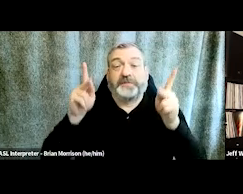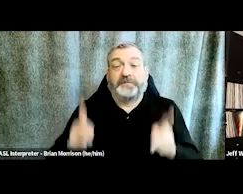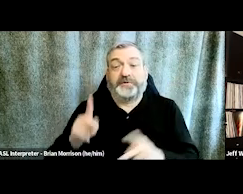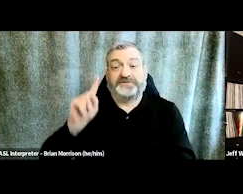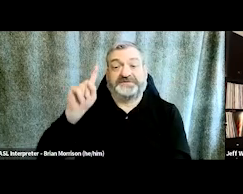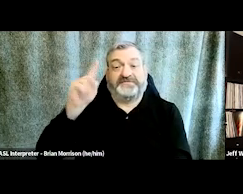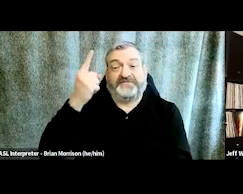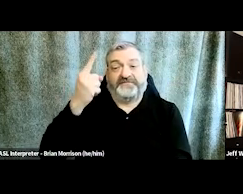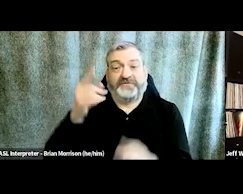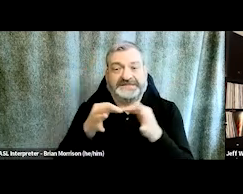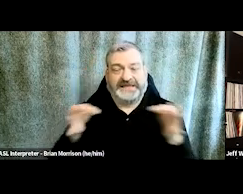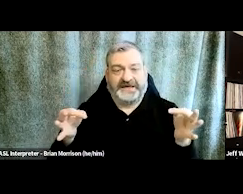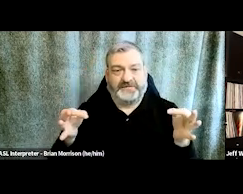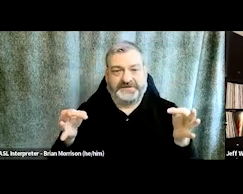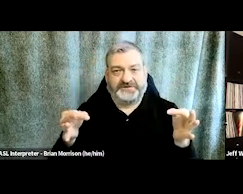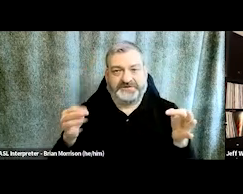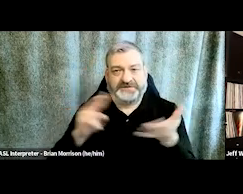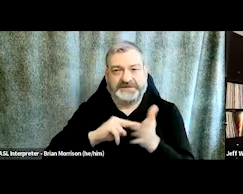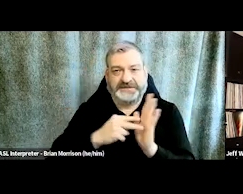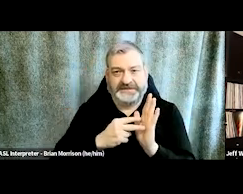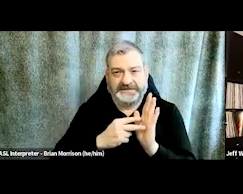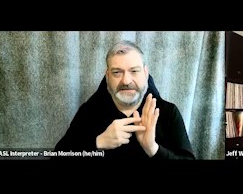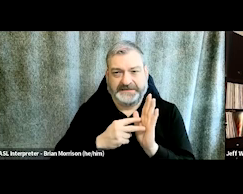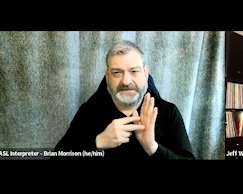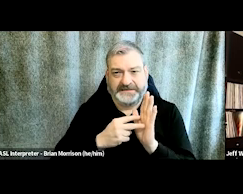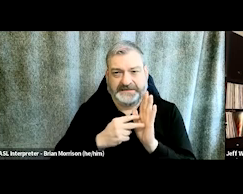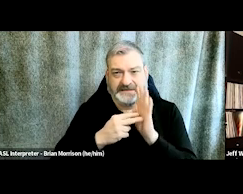people, we identifying them by attributes that they want to also be identified